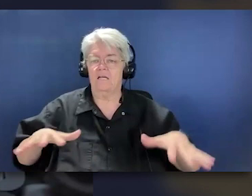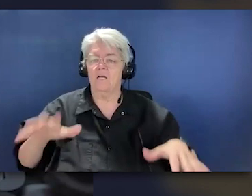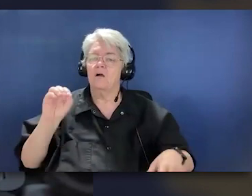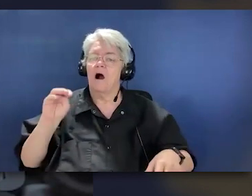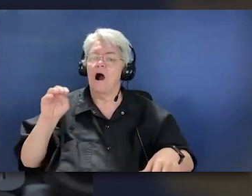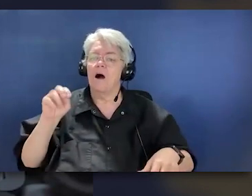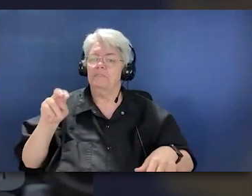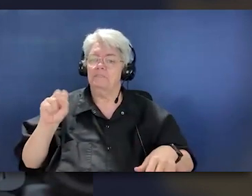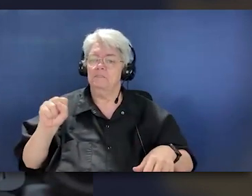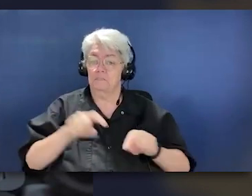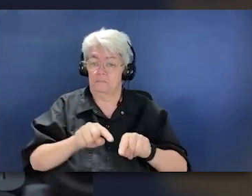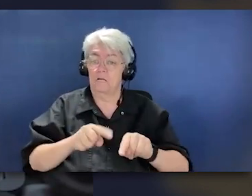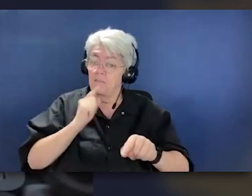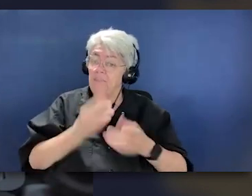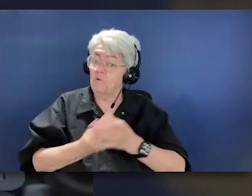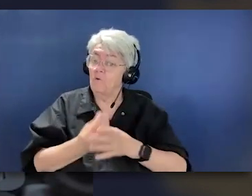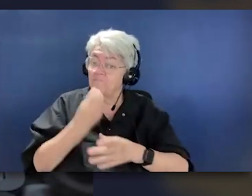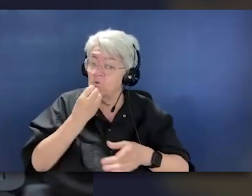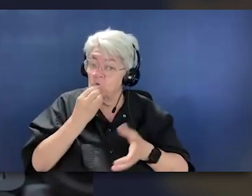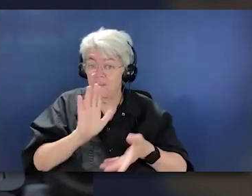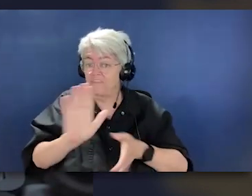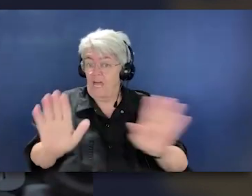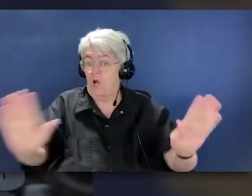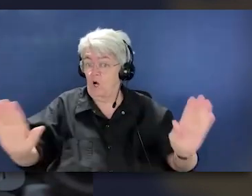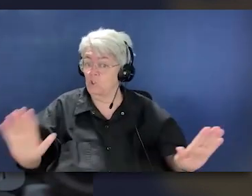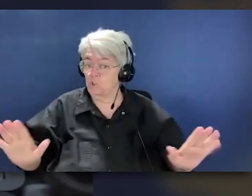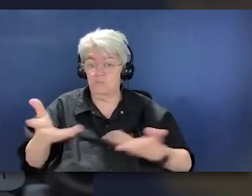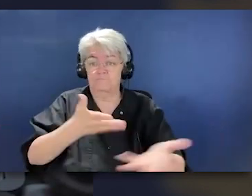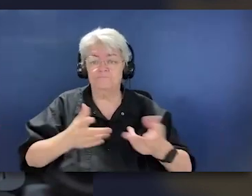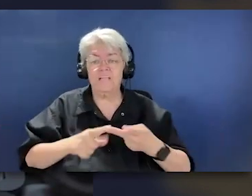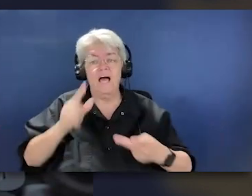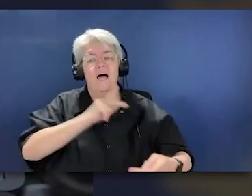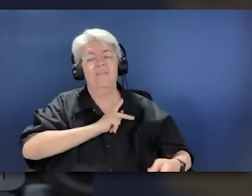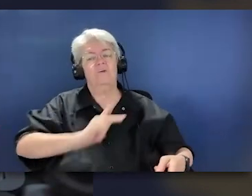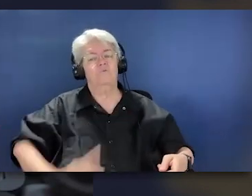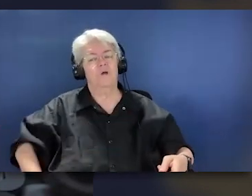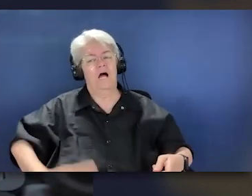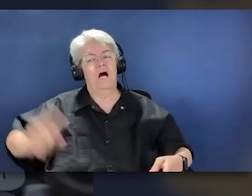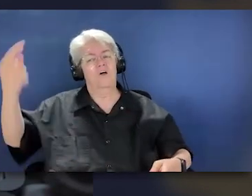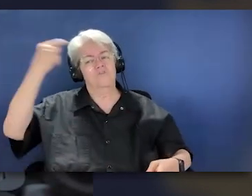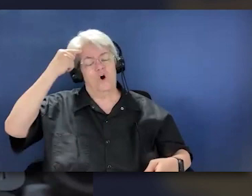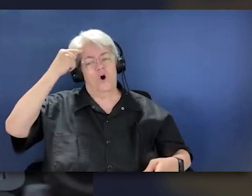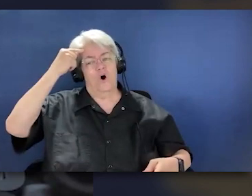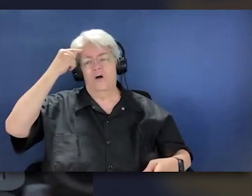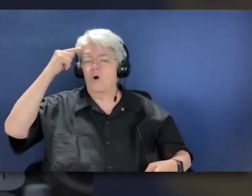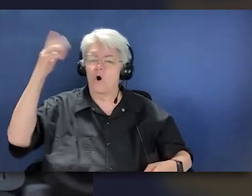on. Fabulous. And then the crown decided that that was actually their land and they couldn’t grow